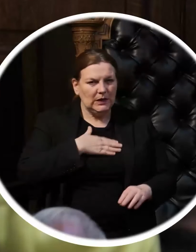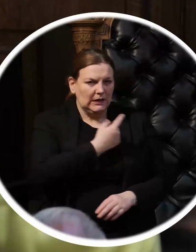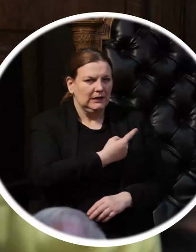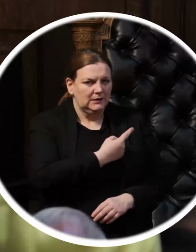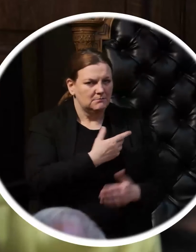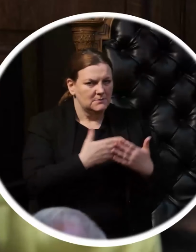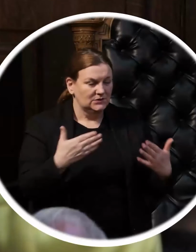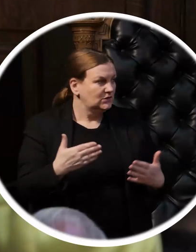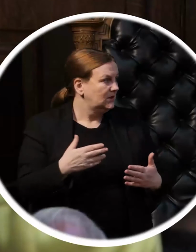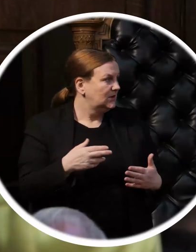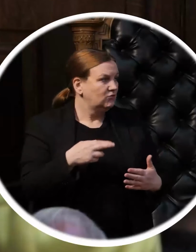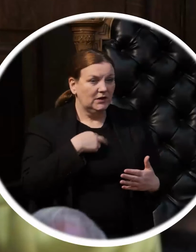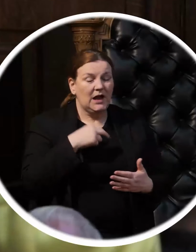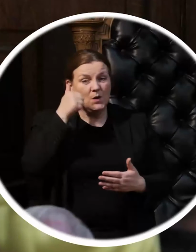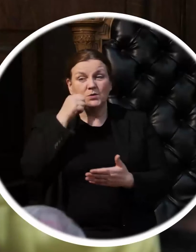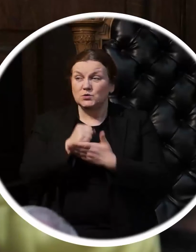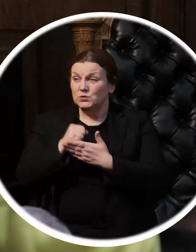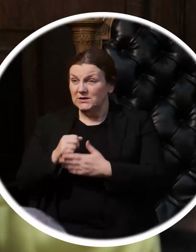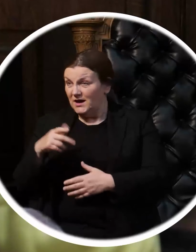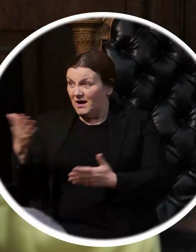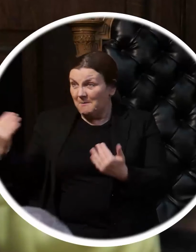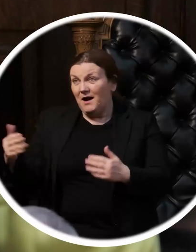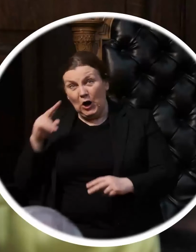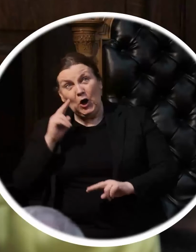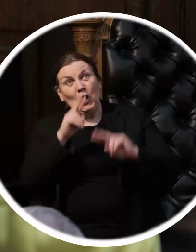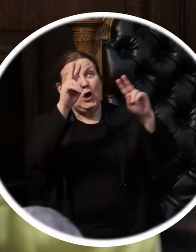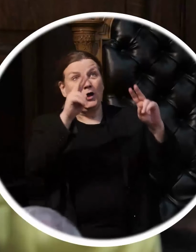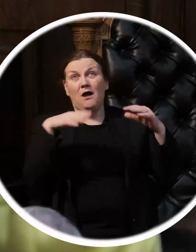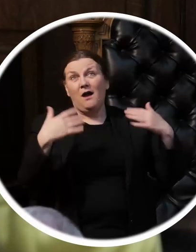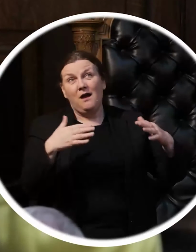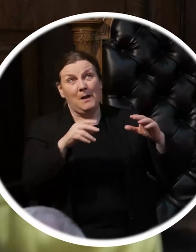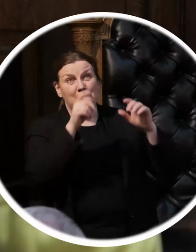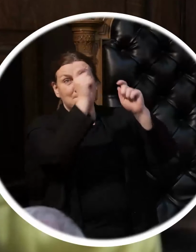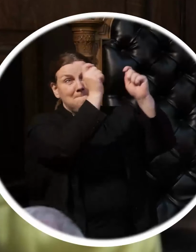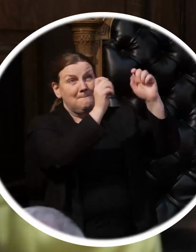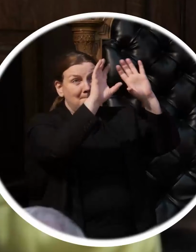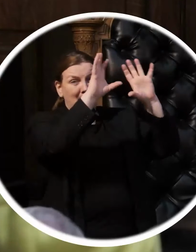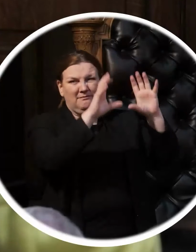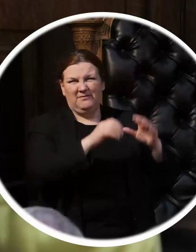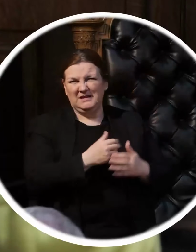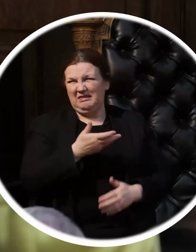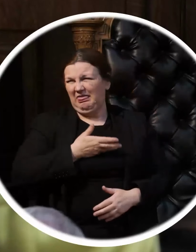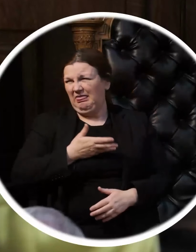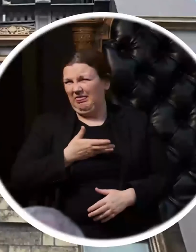I certainly have taken students here and said, you know, come on, look up, look at these amazing mouldings and things. And they just say, eurgh, this is disgusting,